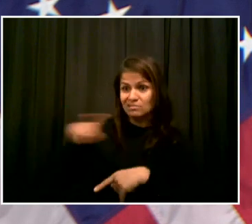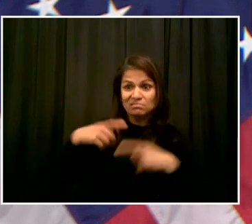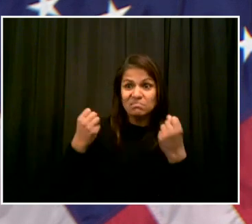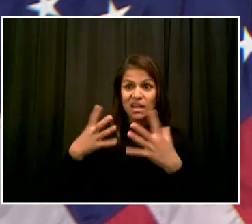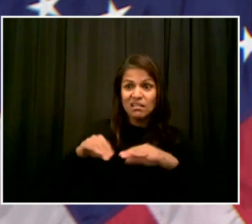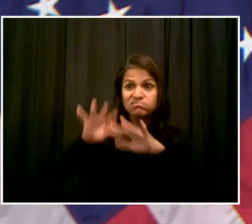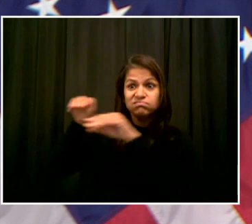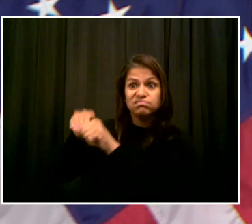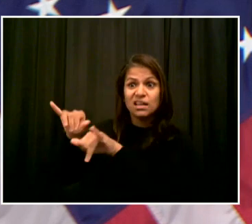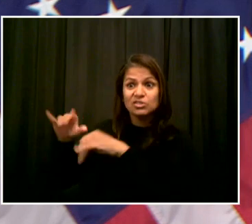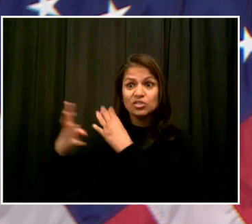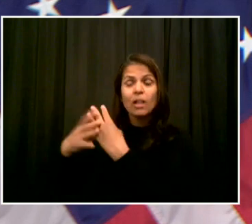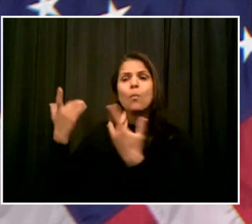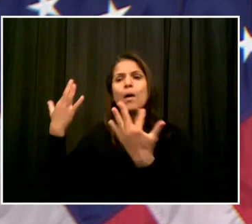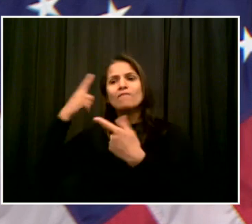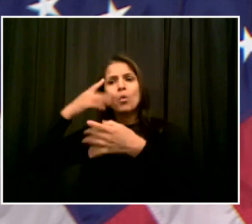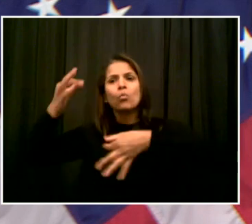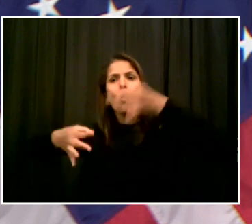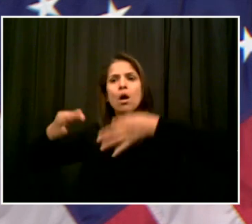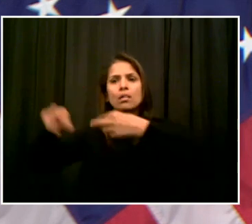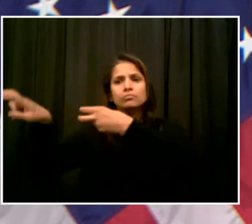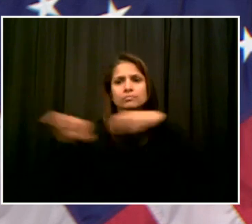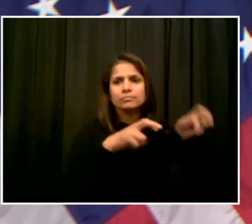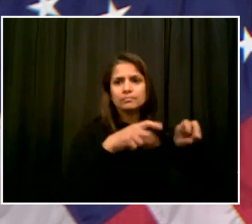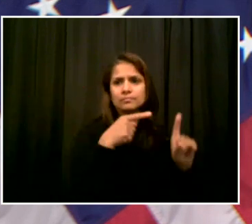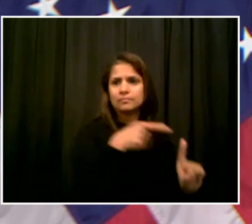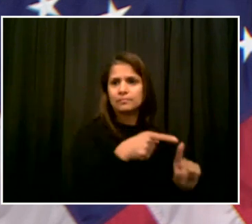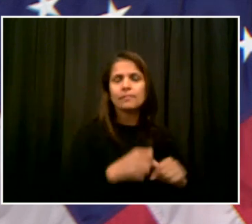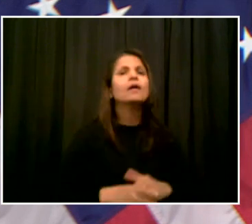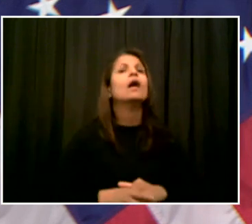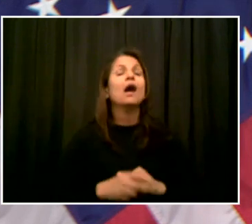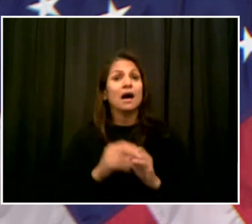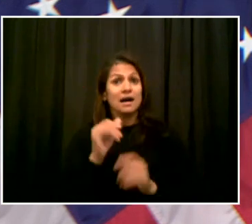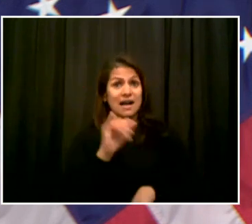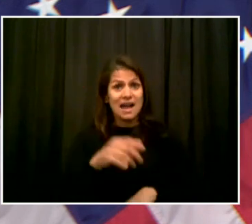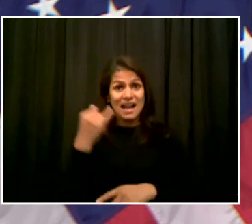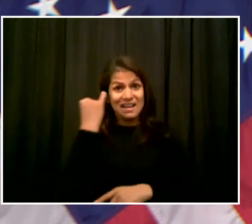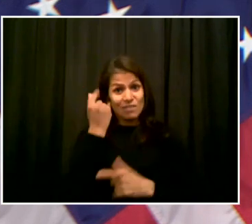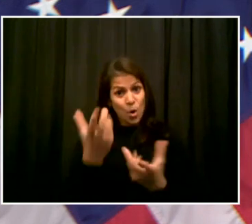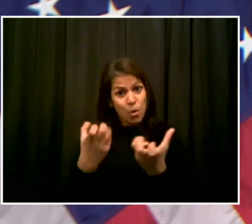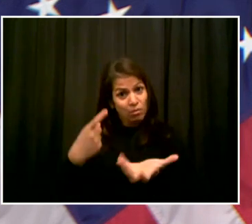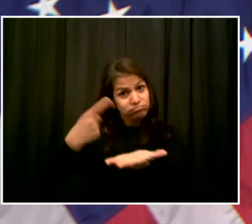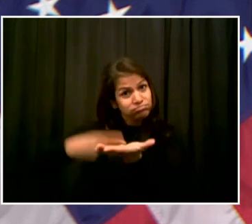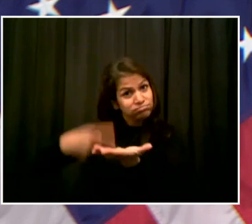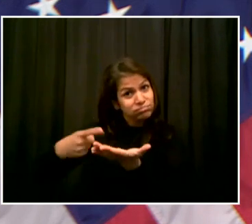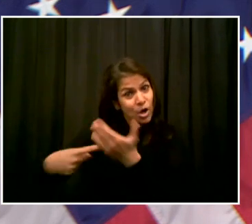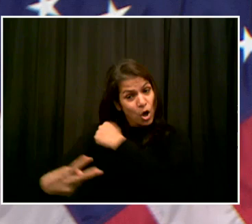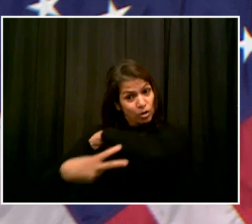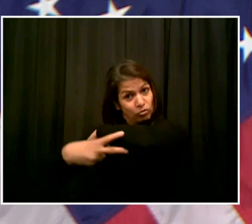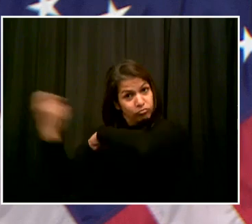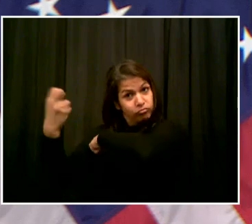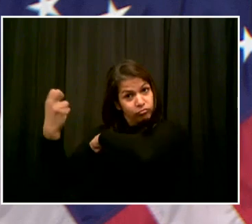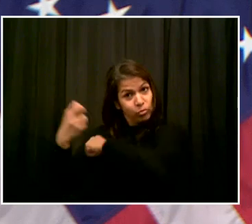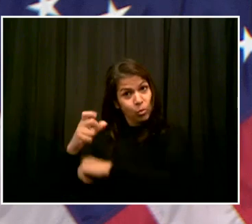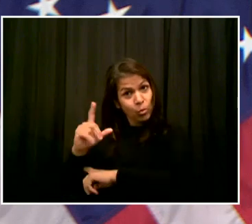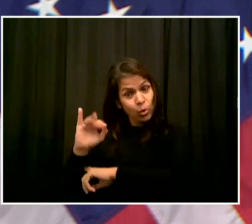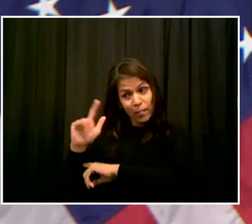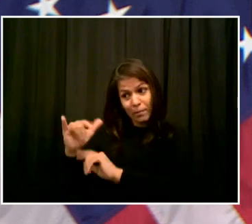AT THE NEW YORK CITY POLICE DEPARTMENT AND TALKING ABOUT CRIME AND CRIMINAL JUSTICE.